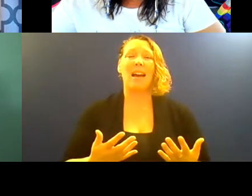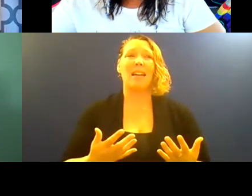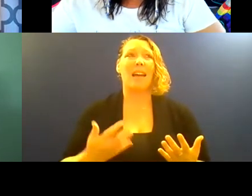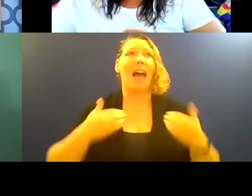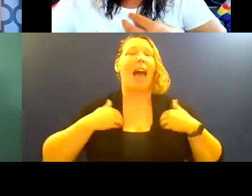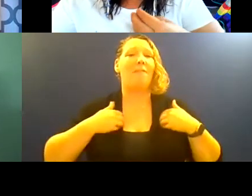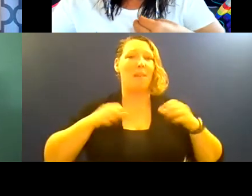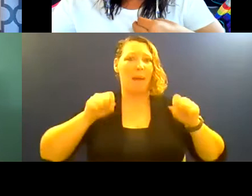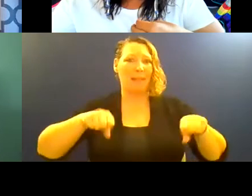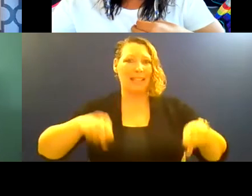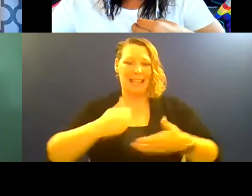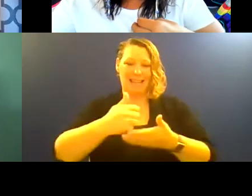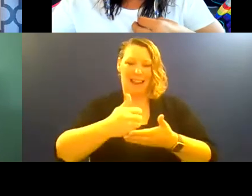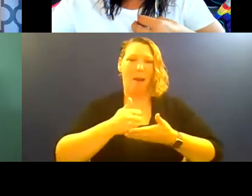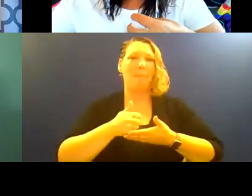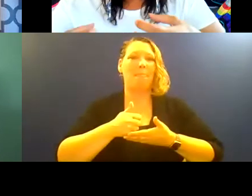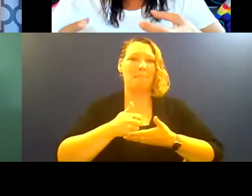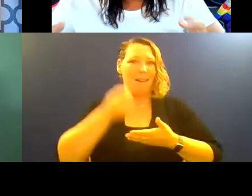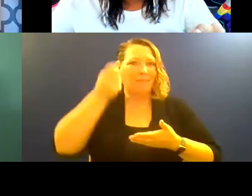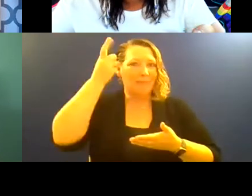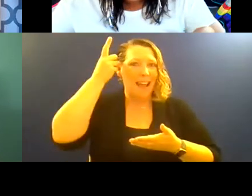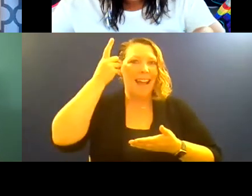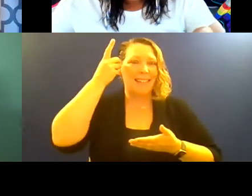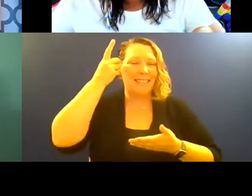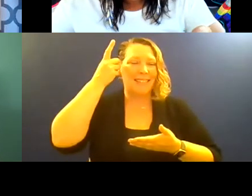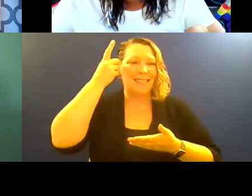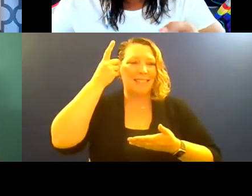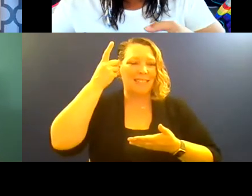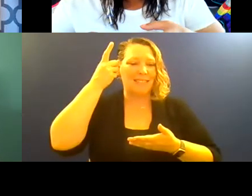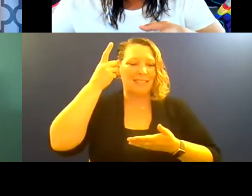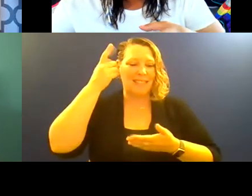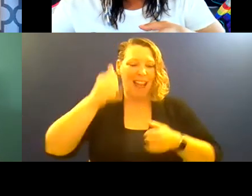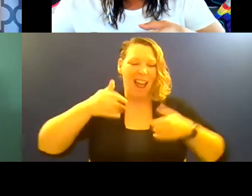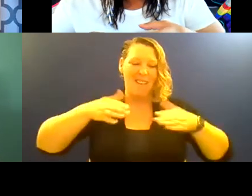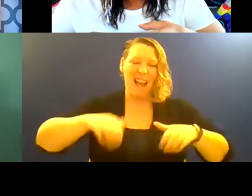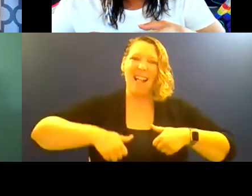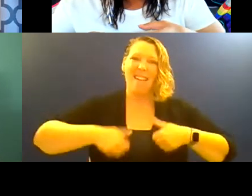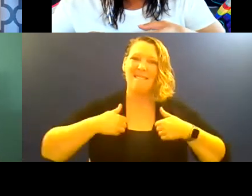the ability to help us understand, a way of living.